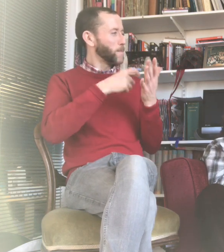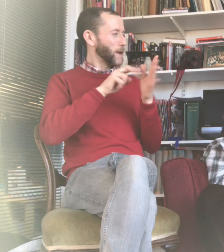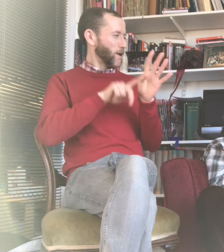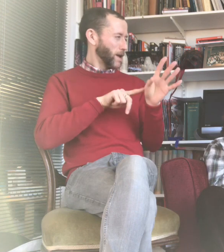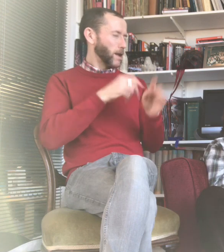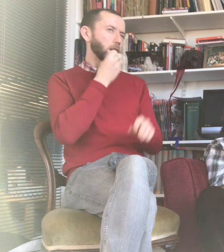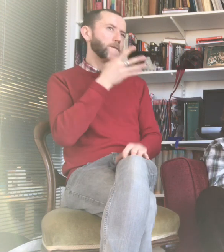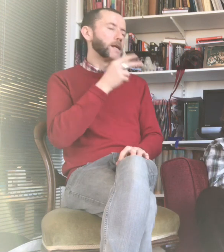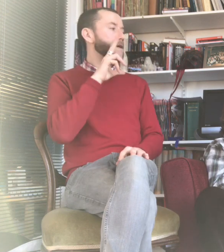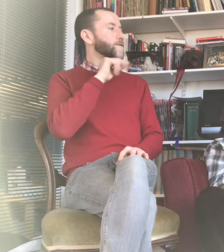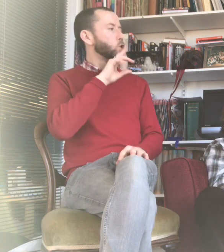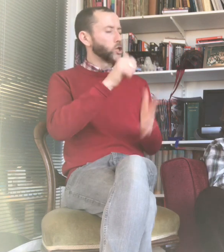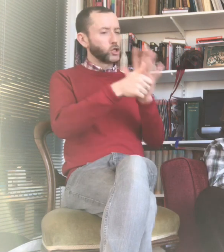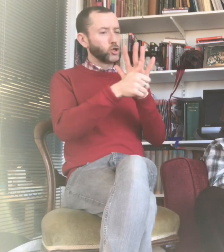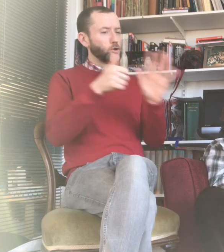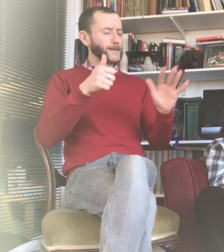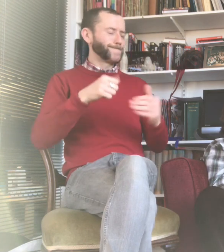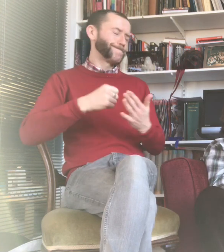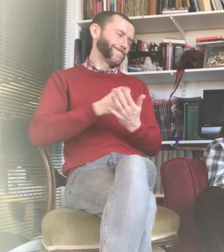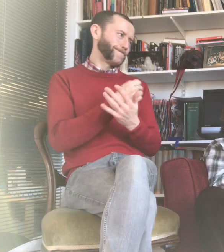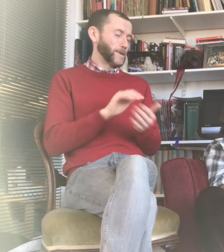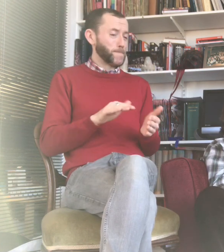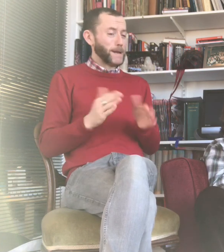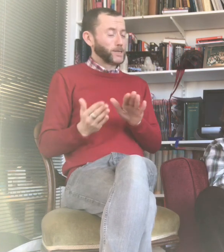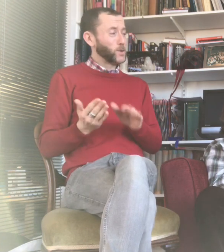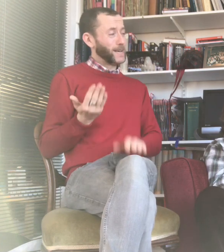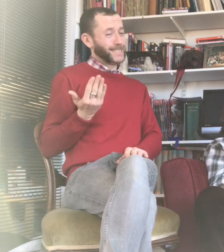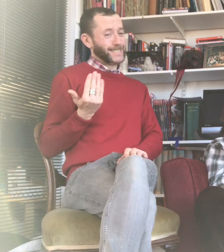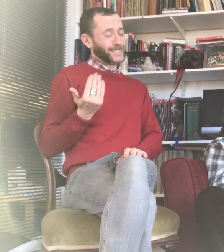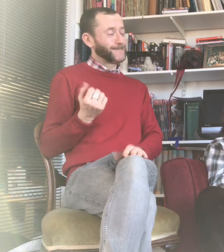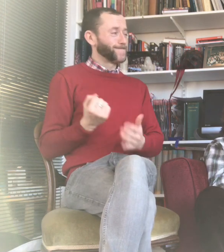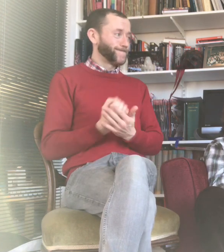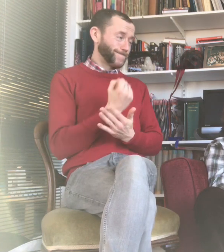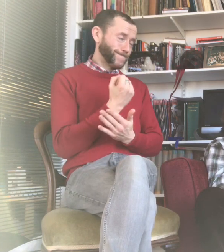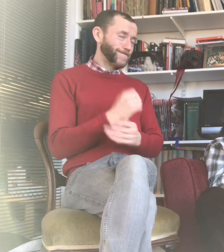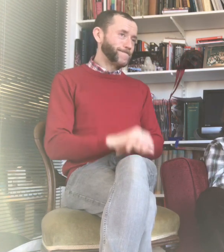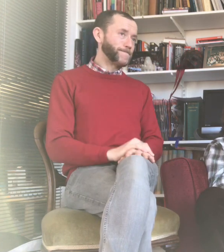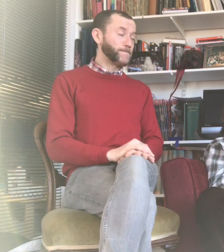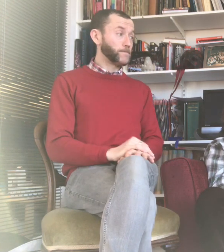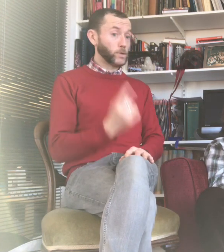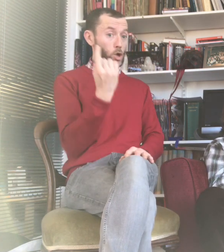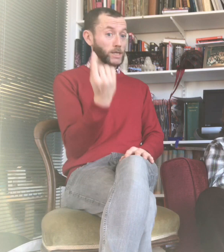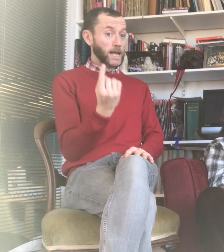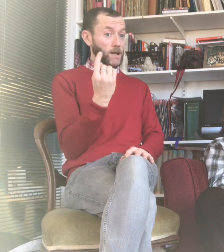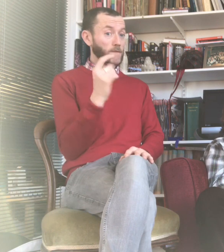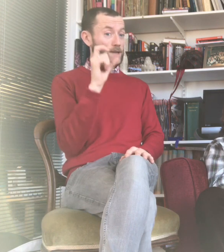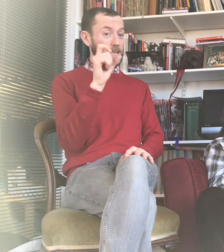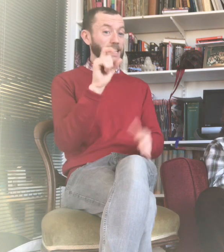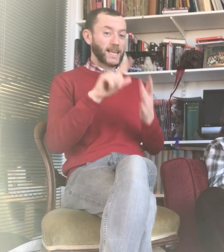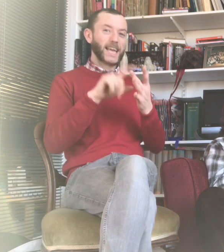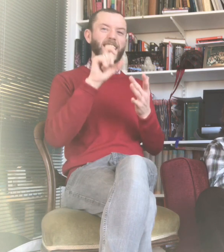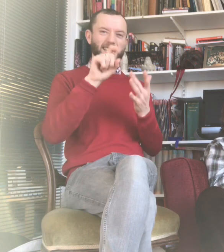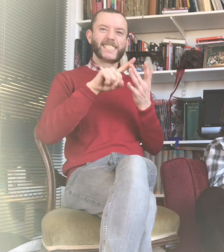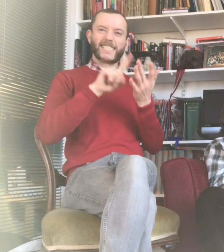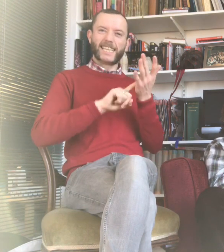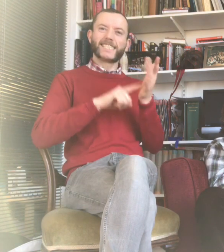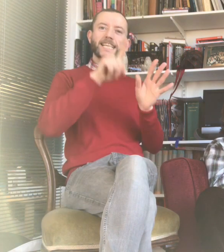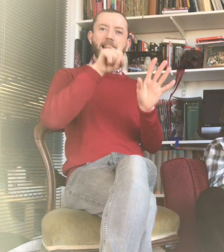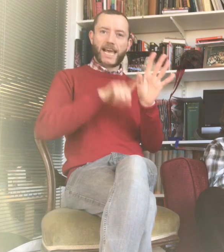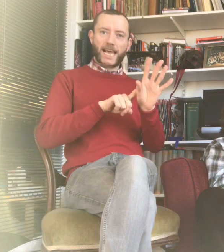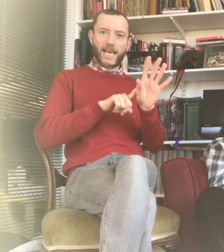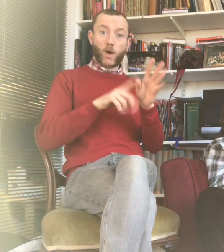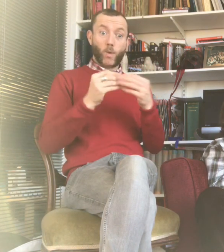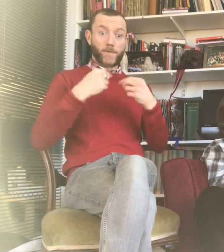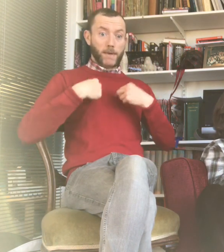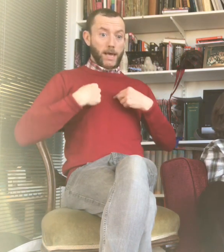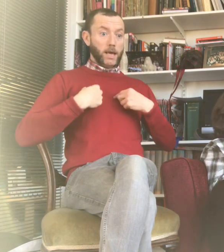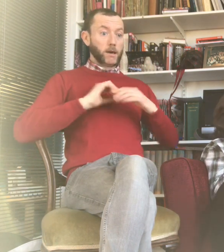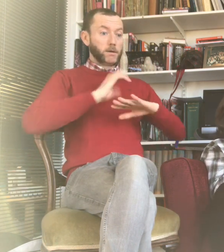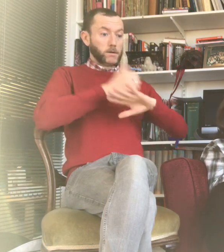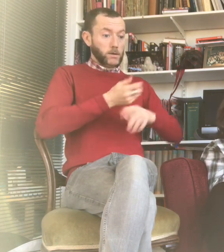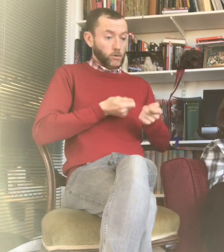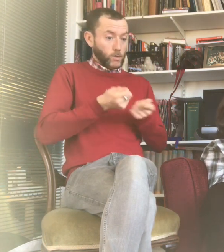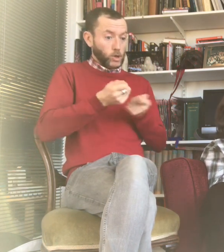who passed away very recently. She and I ran a workshop with Graeae.